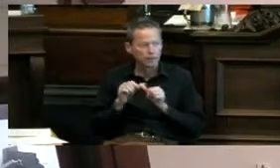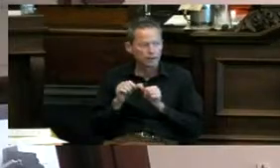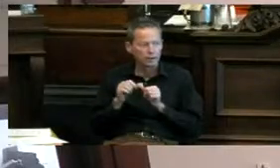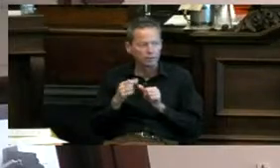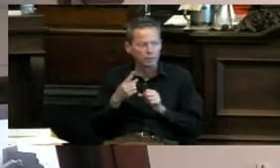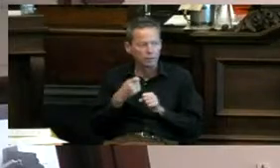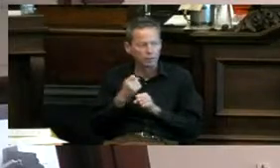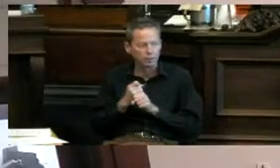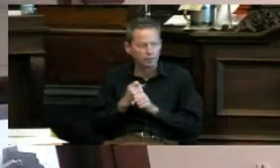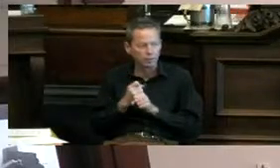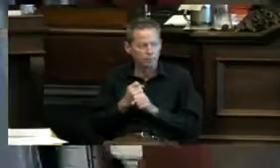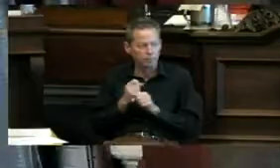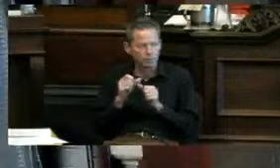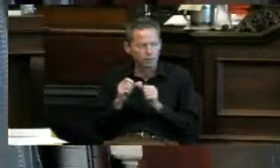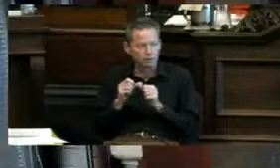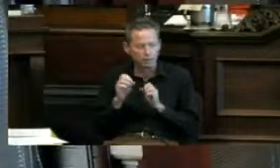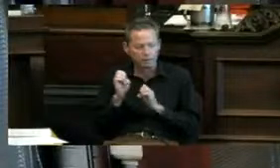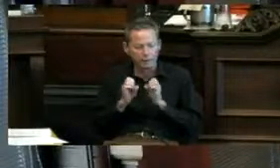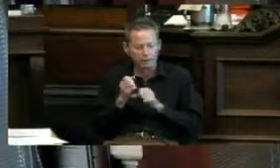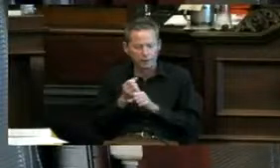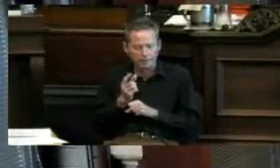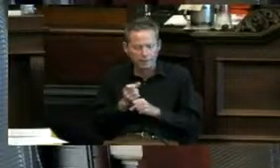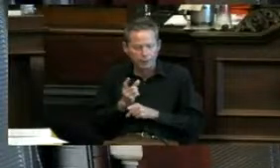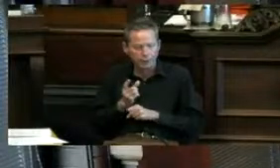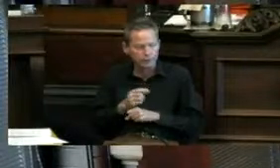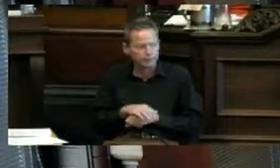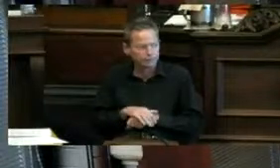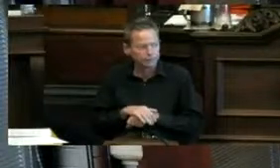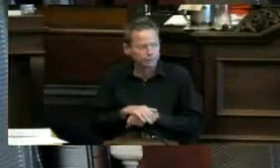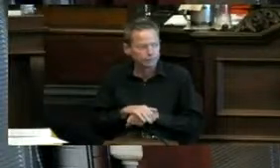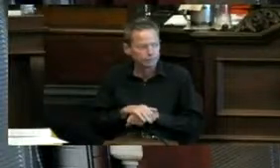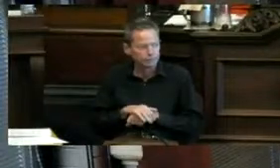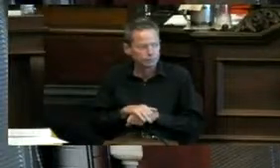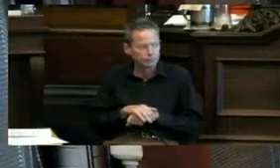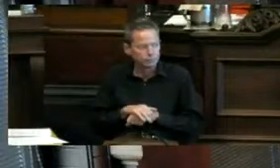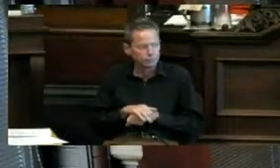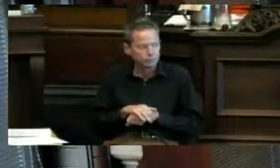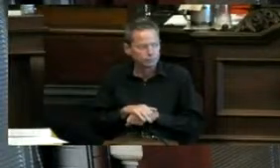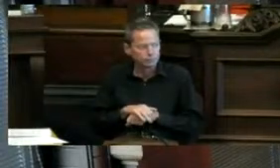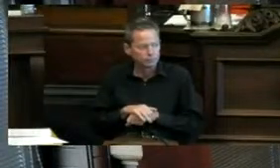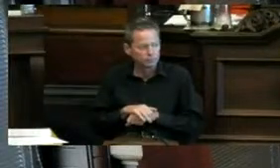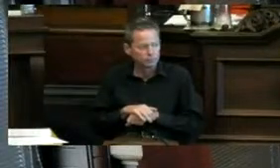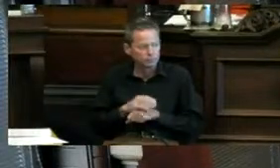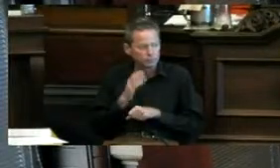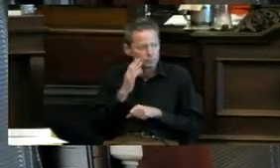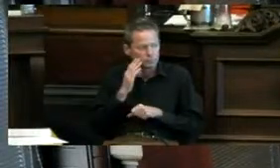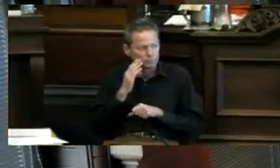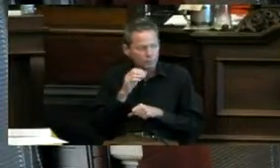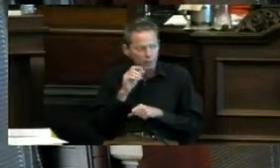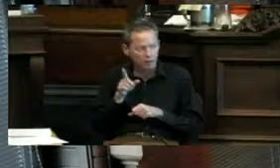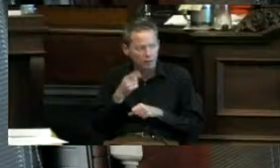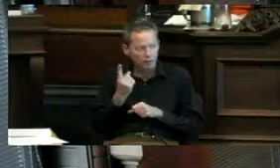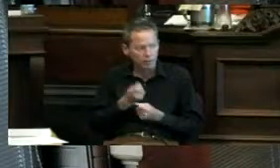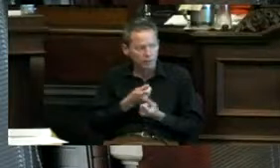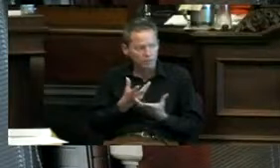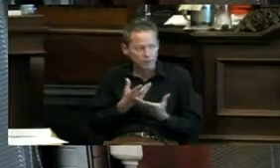wanted to say, I'm happy to see that. It continues for another year, and we continue to